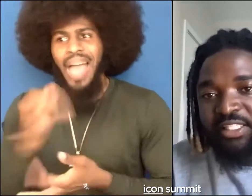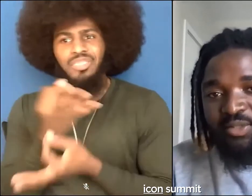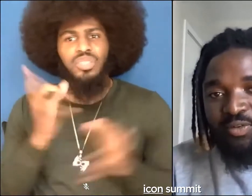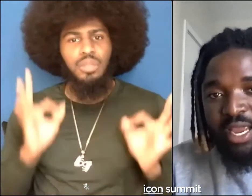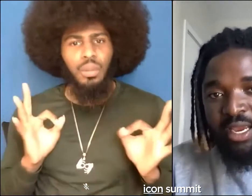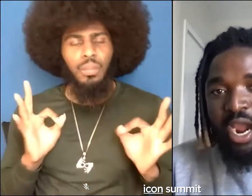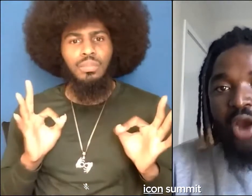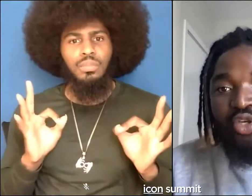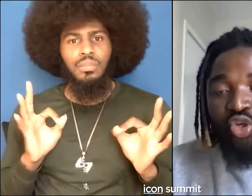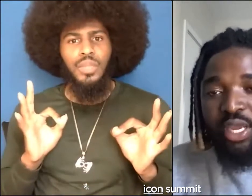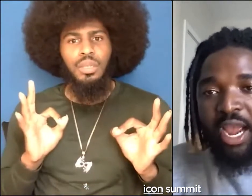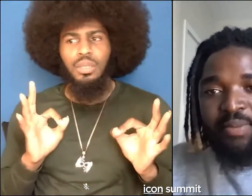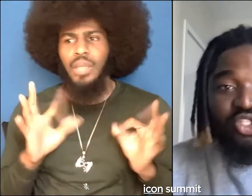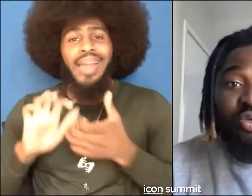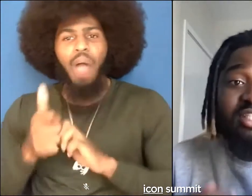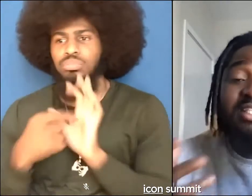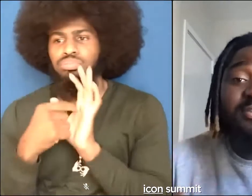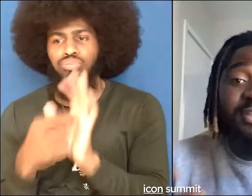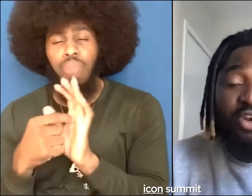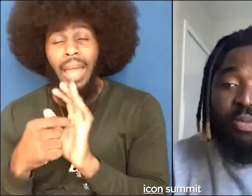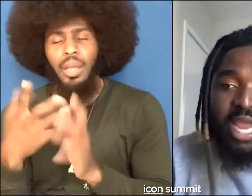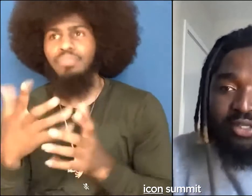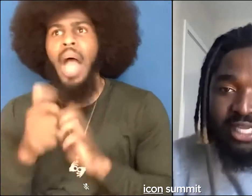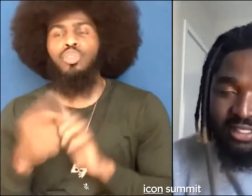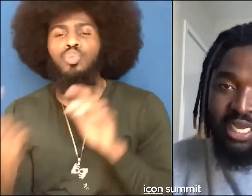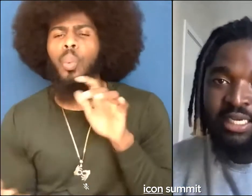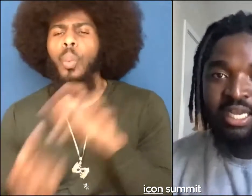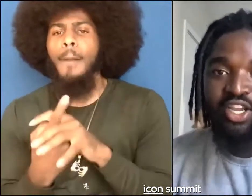in terms of how you're showing up and doing something different that nobody else has done,